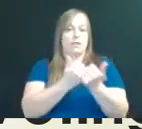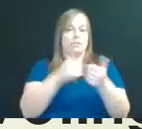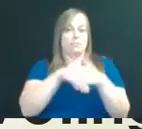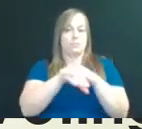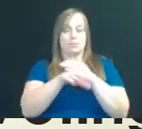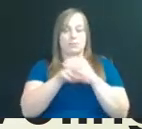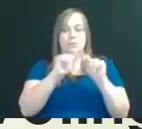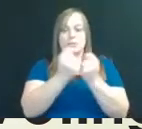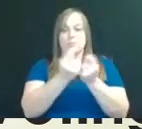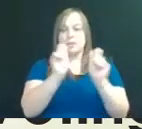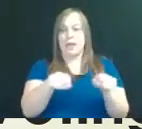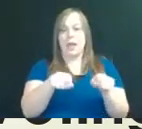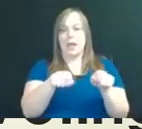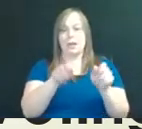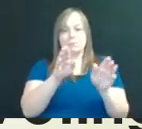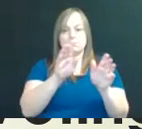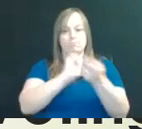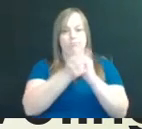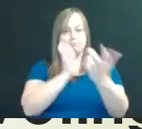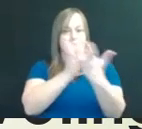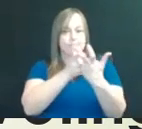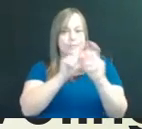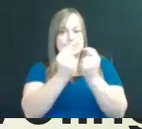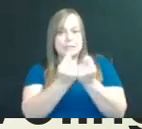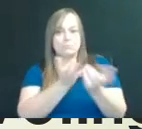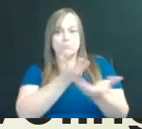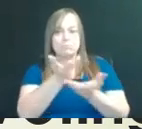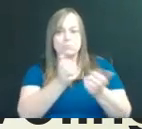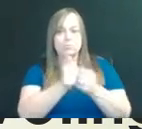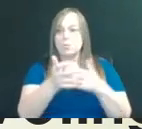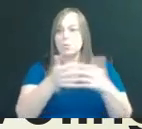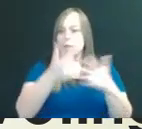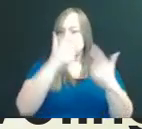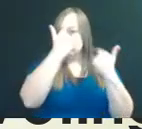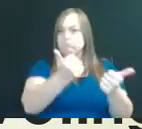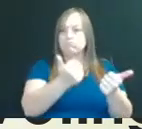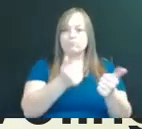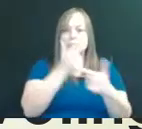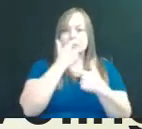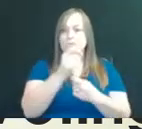to tailor a training for you to talk about whatever you were most interested in learning about.